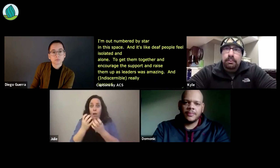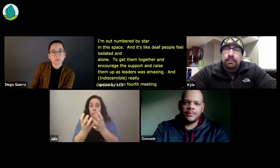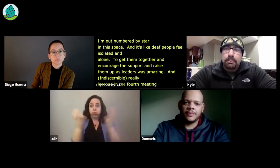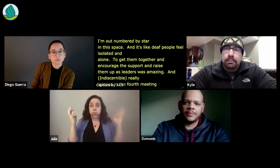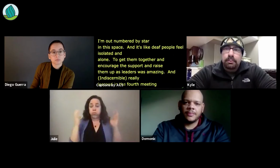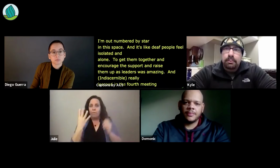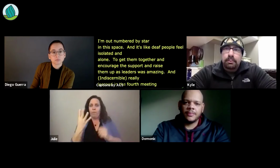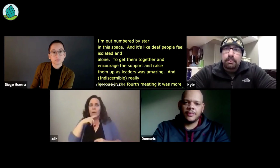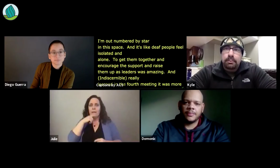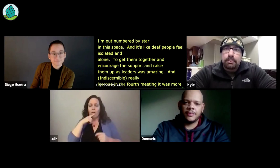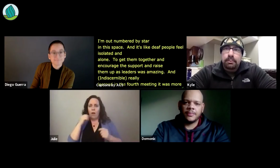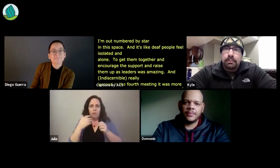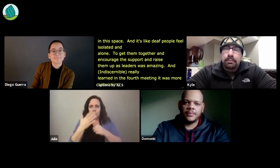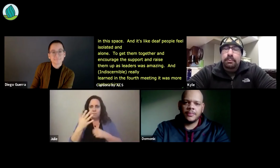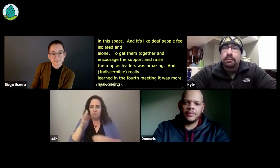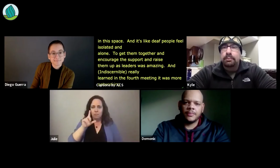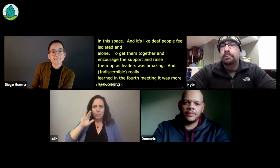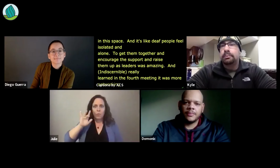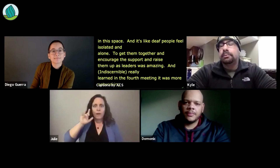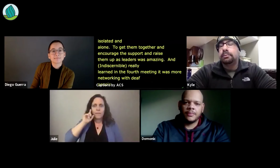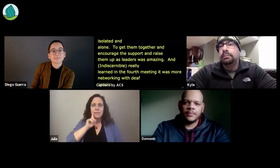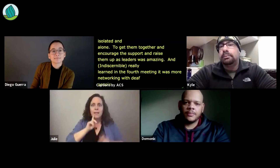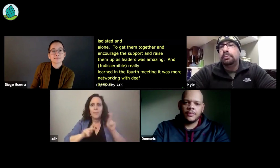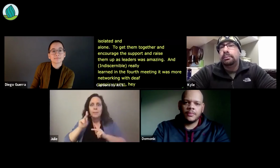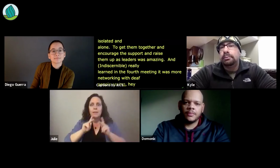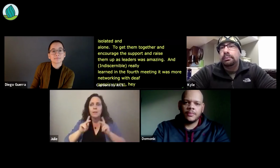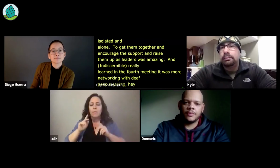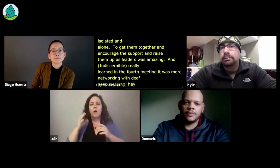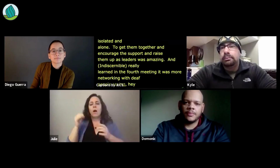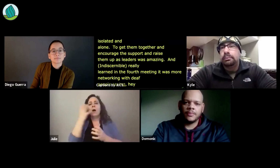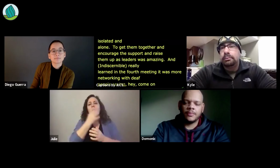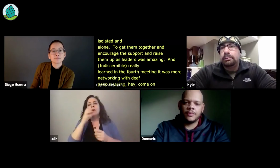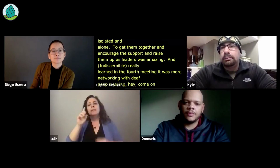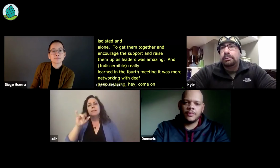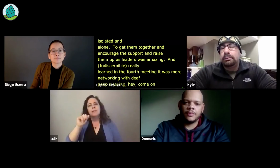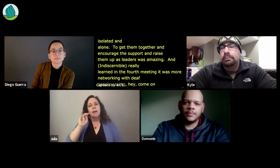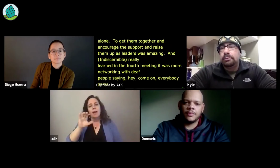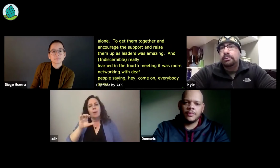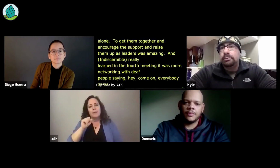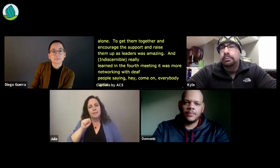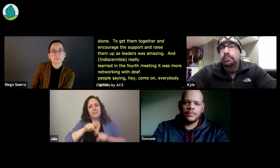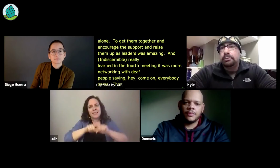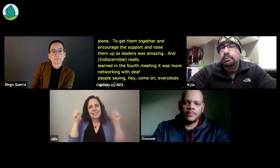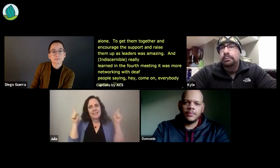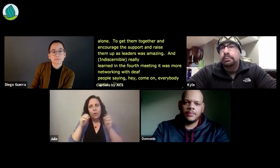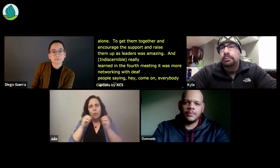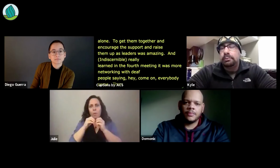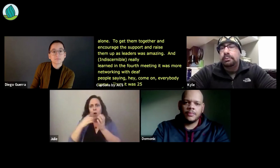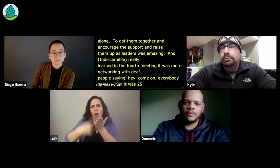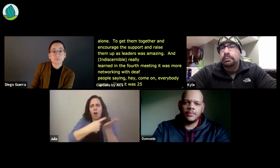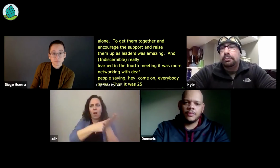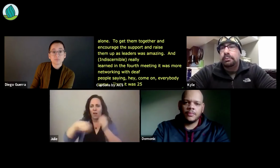And then it was 25 deaf people and only four hearing people. The dynamics shifted in a huge way.